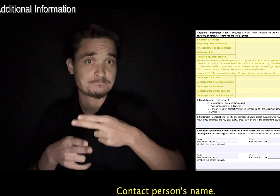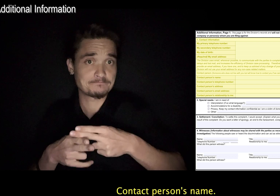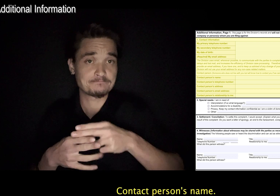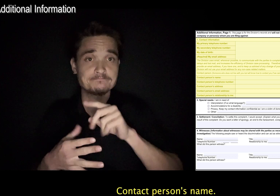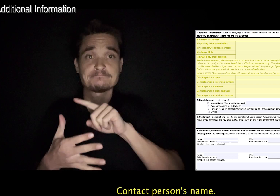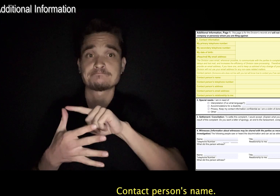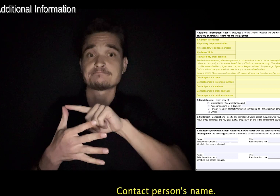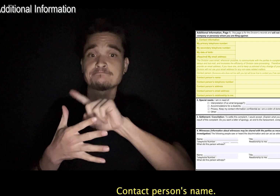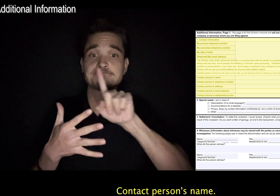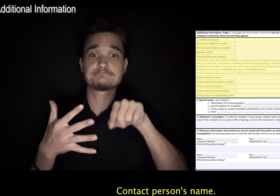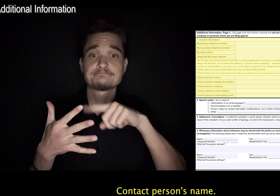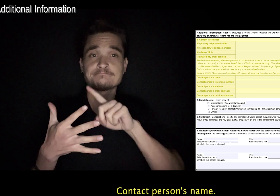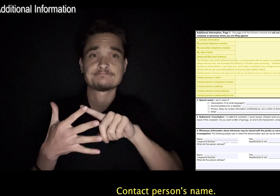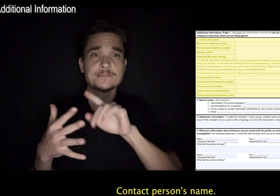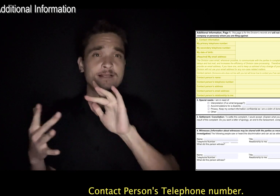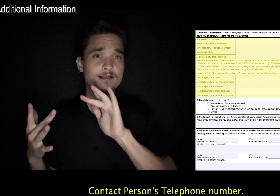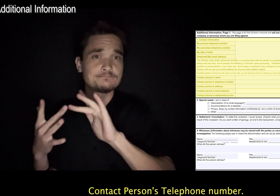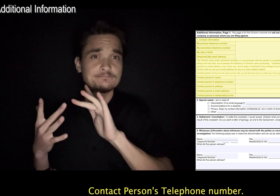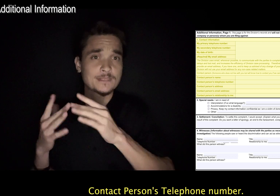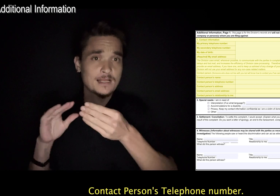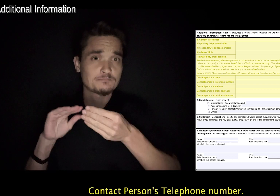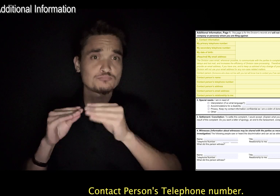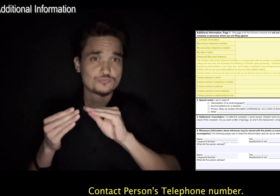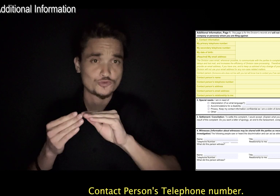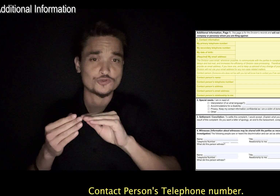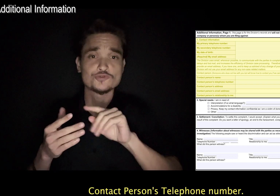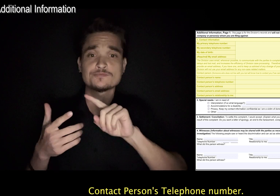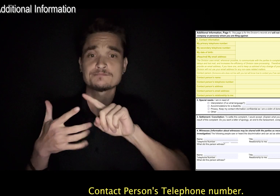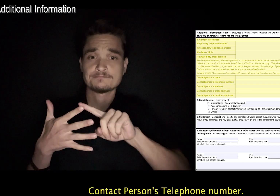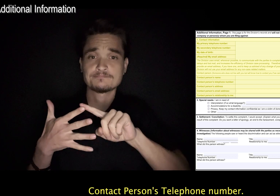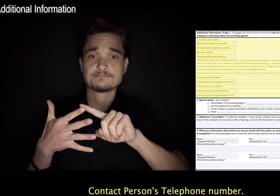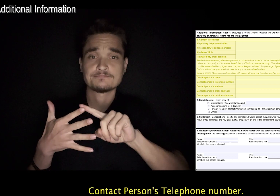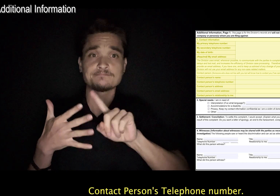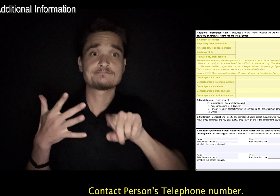Contact person's name. Contact Person's Telephone number.